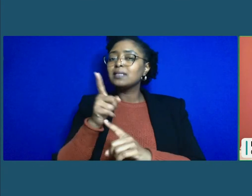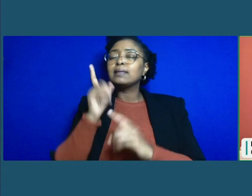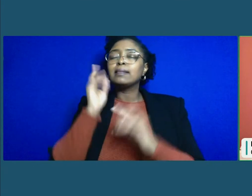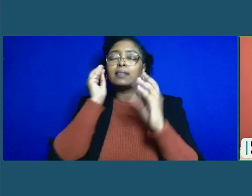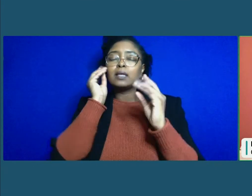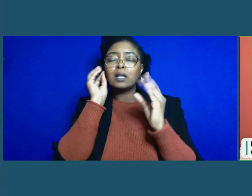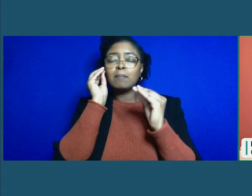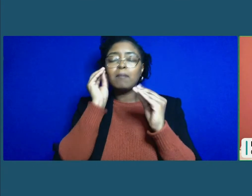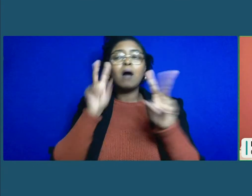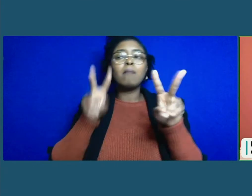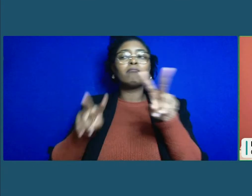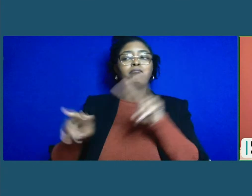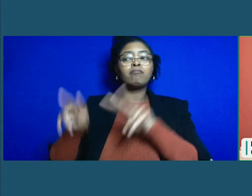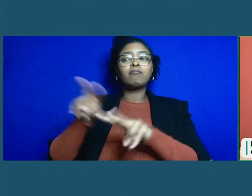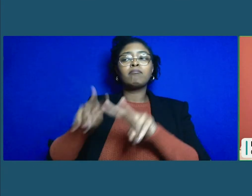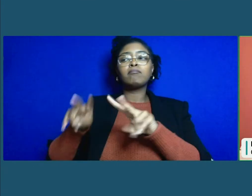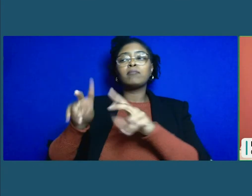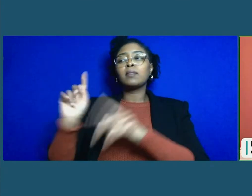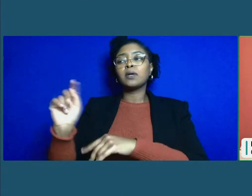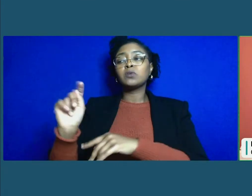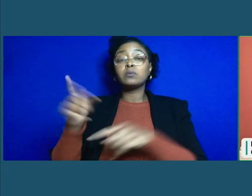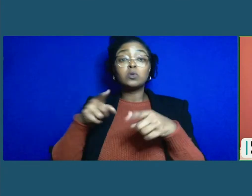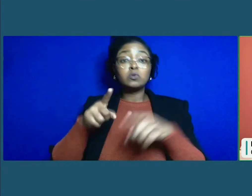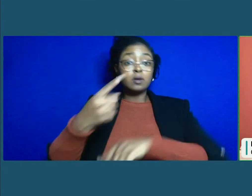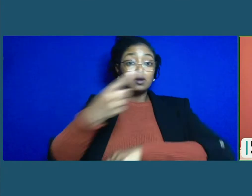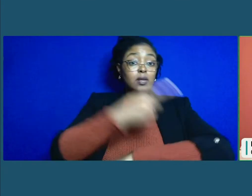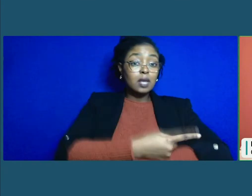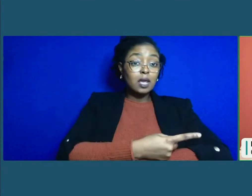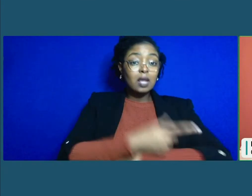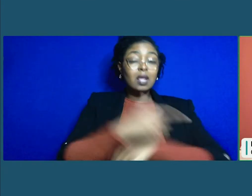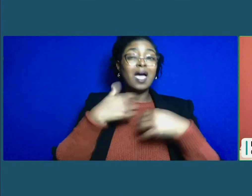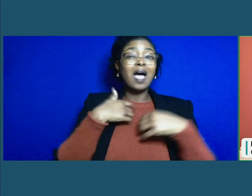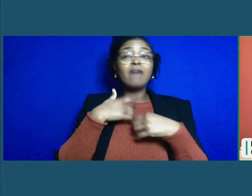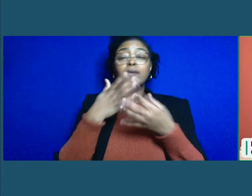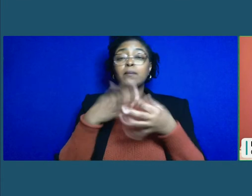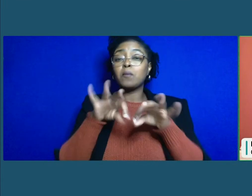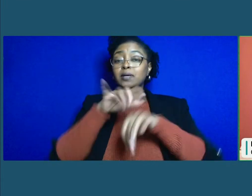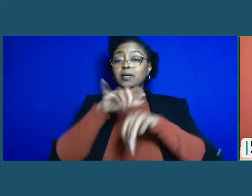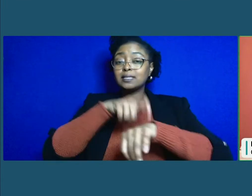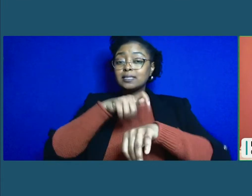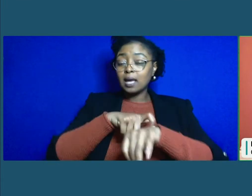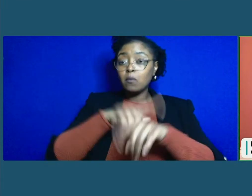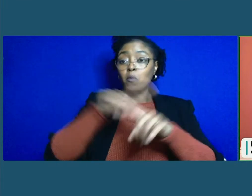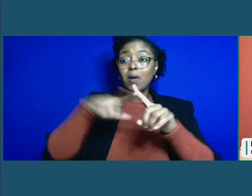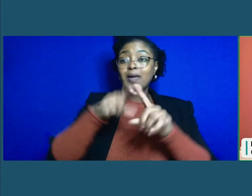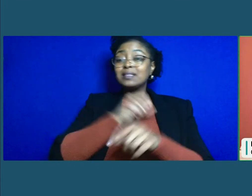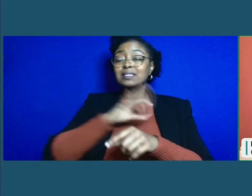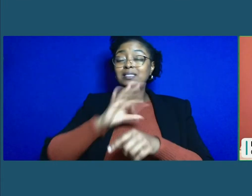this has been a conversation point is really thinking about the monitoring of those